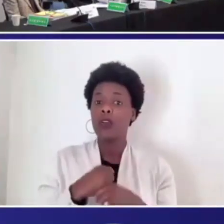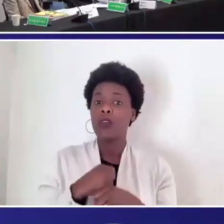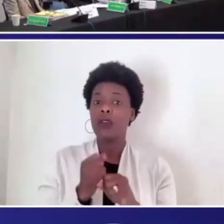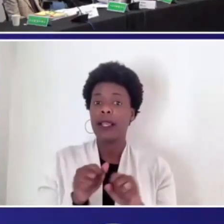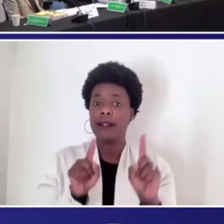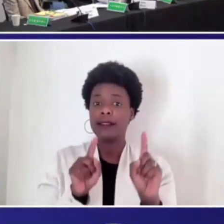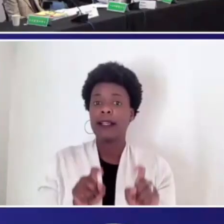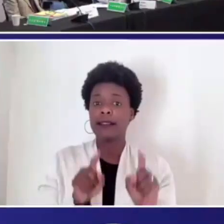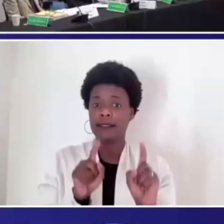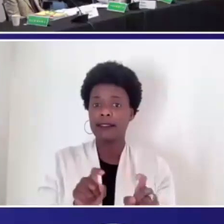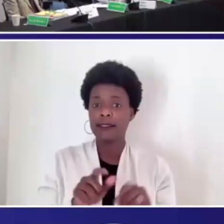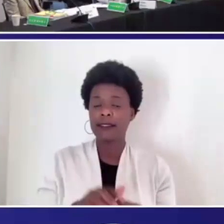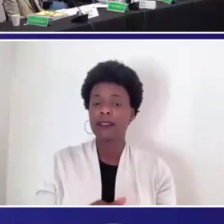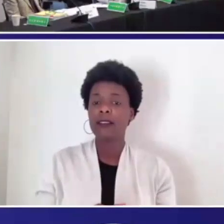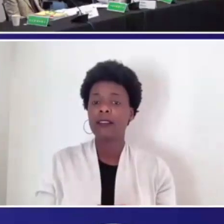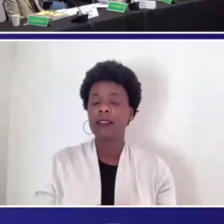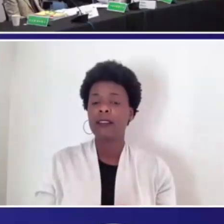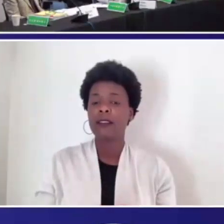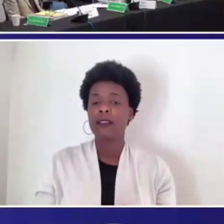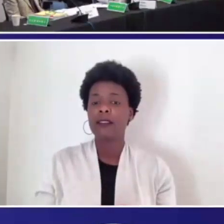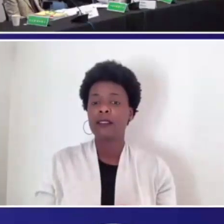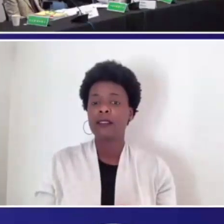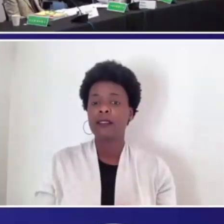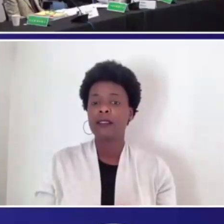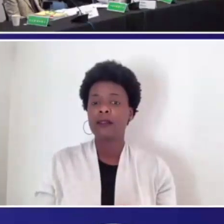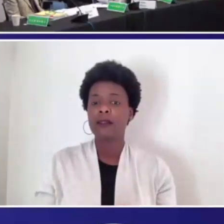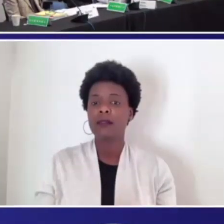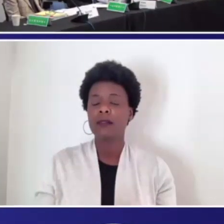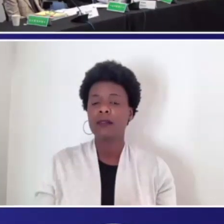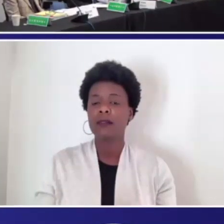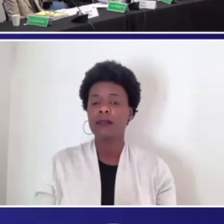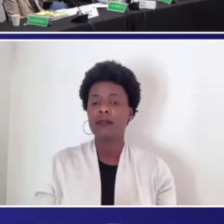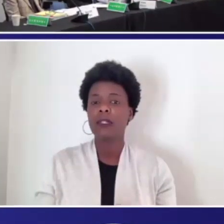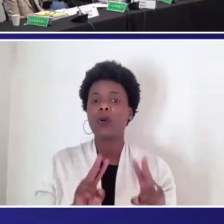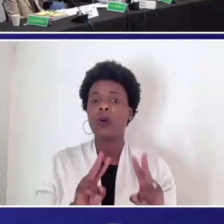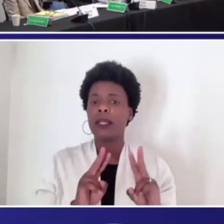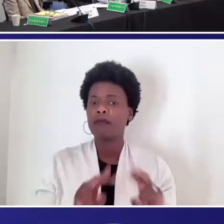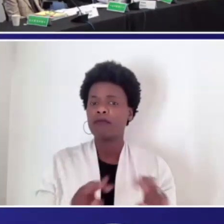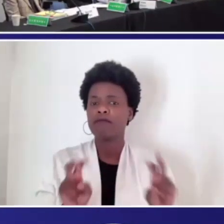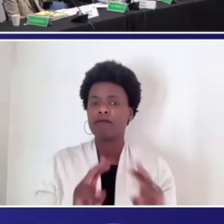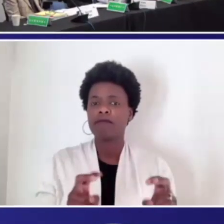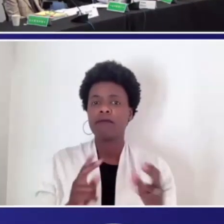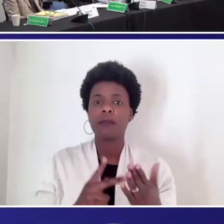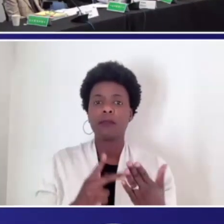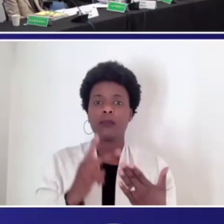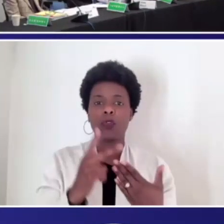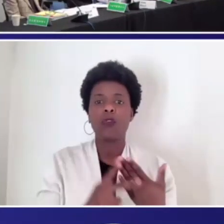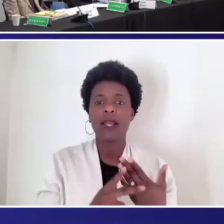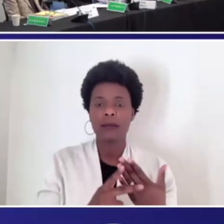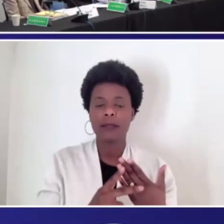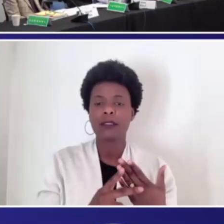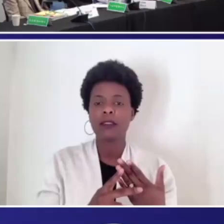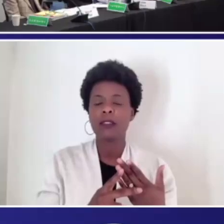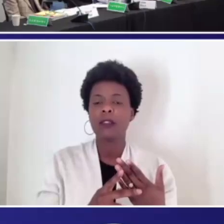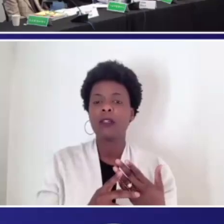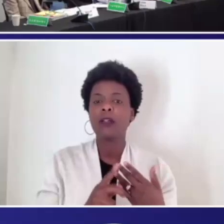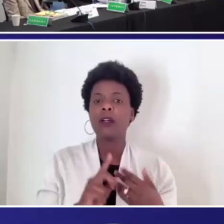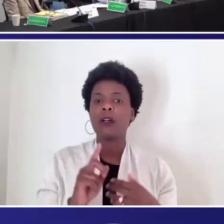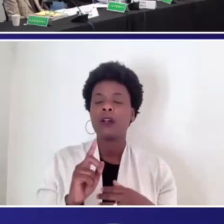at, we looked at programs where doctoral --